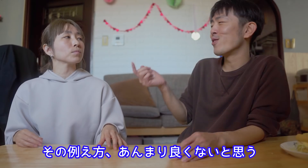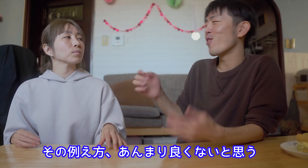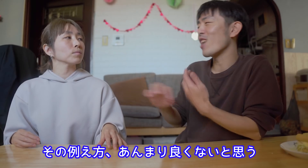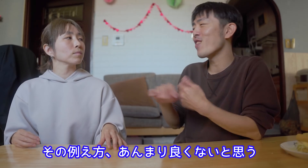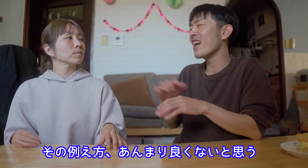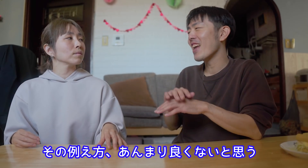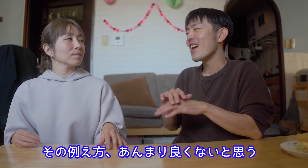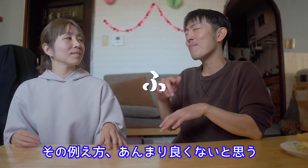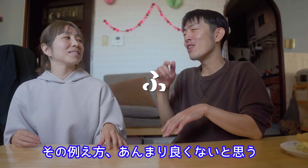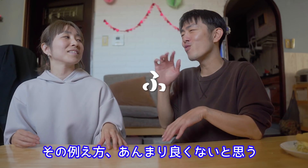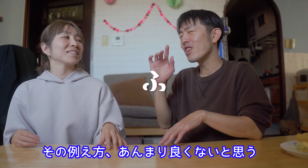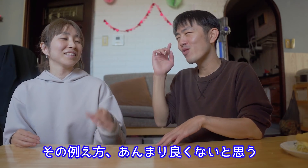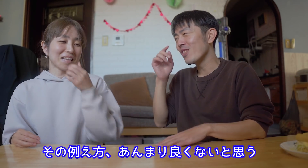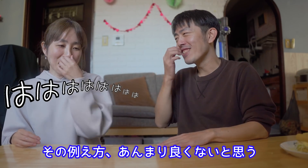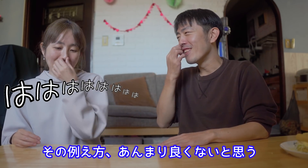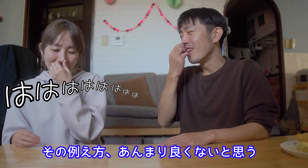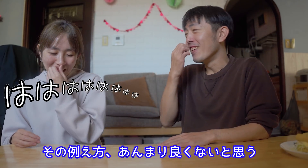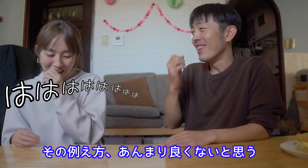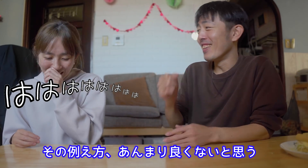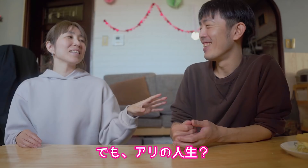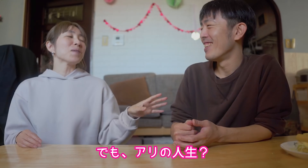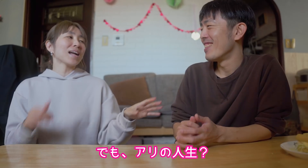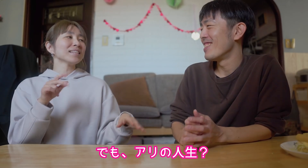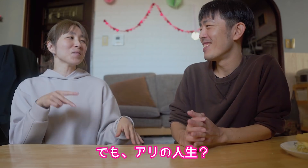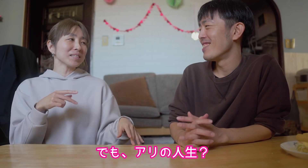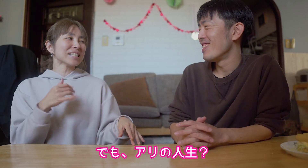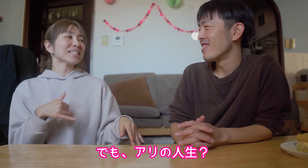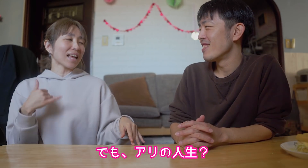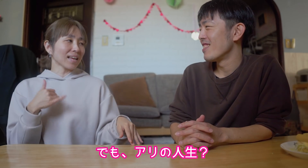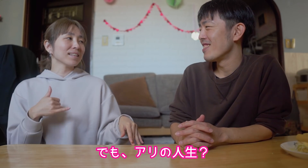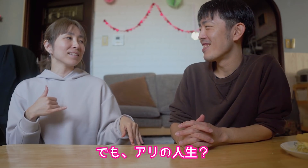(Dad)I don't think that's a very good analogy. But the life of an ant?